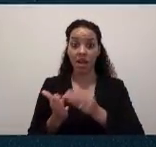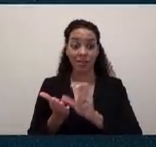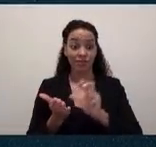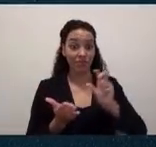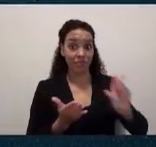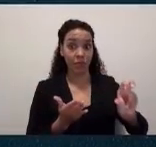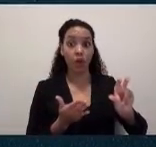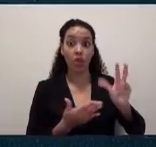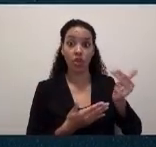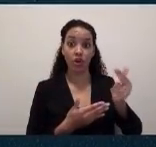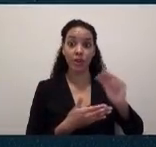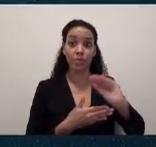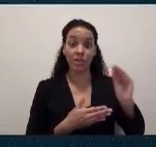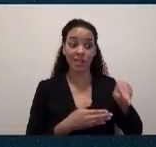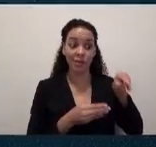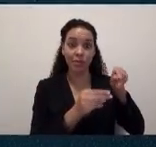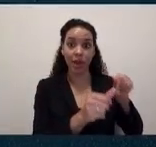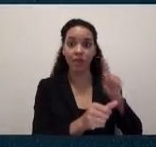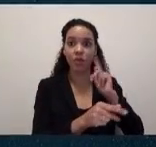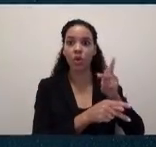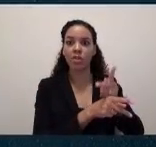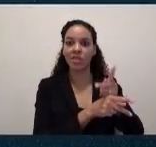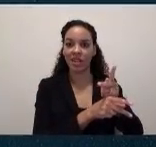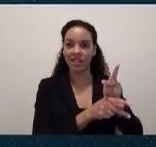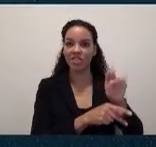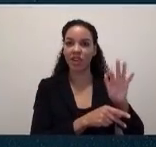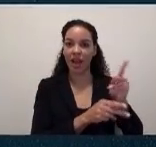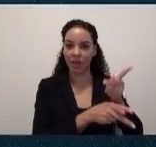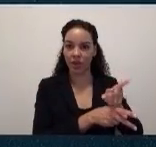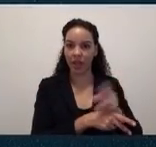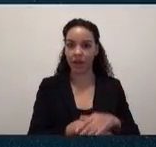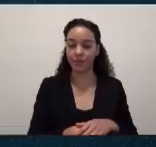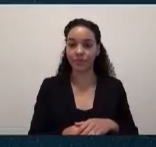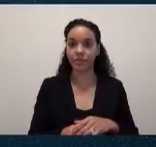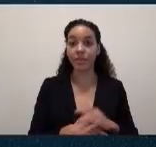And that is assuming they can even find high quality childcare in their area,